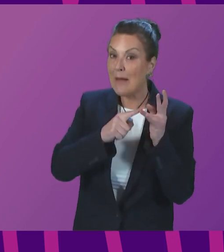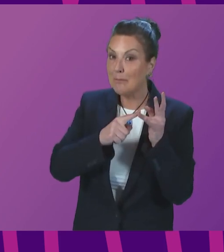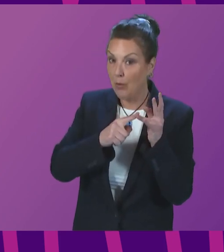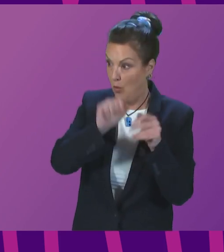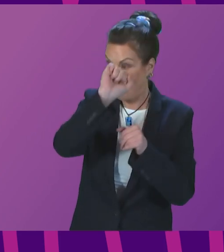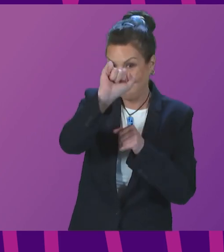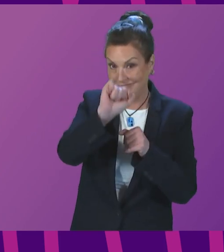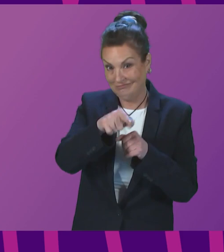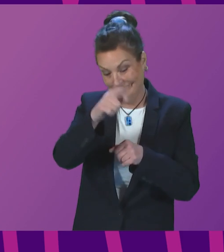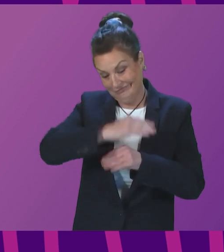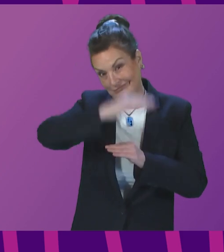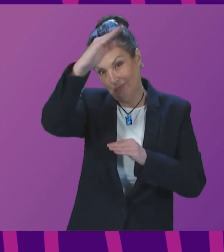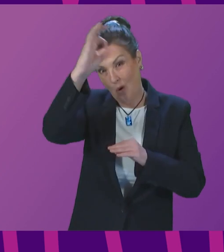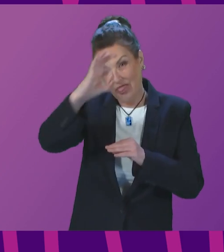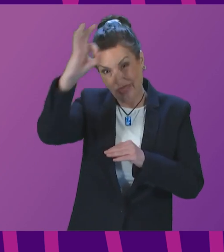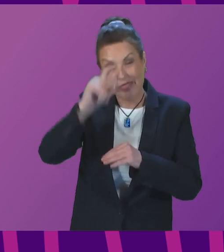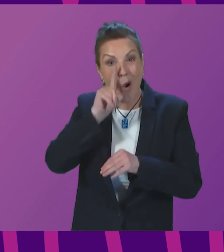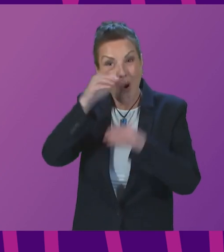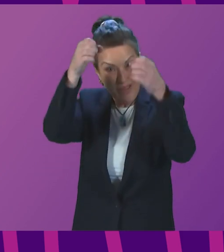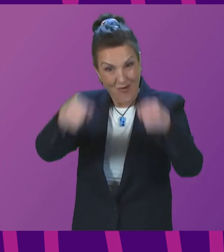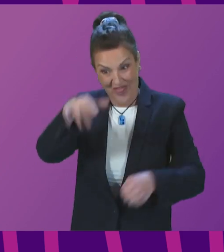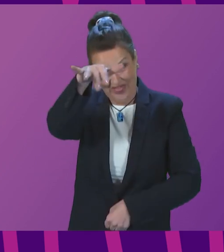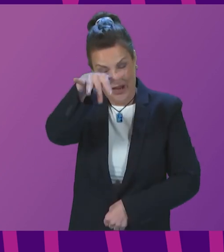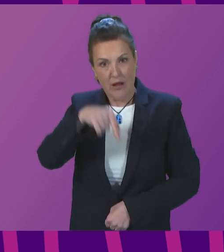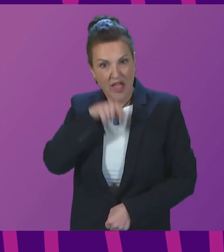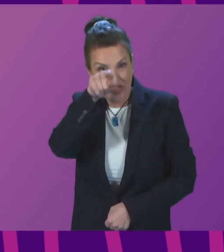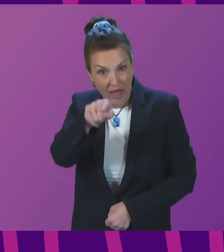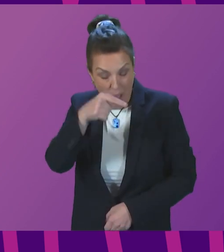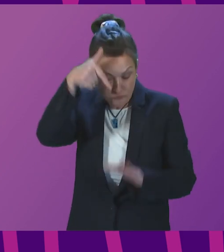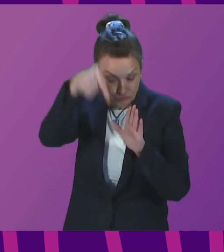projections for decarbonisation and could help to reduce the cost of energy bills, create